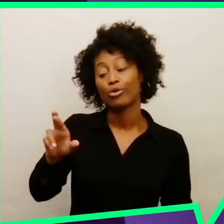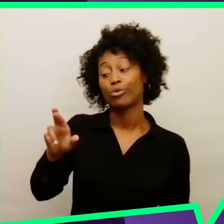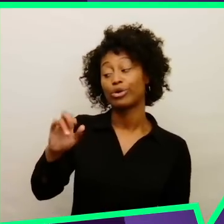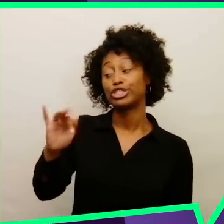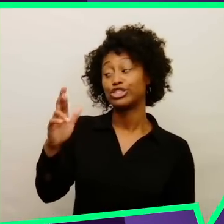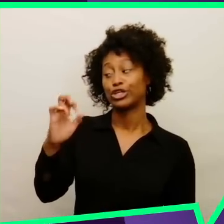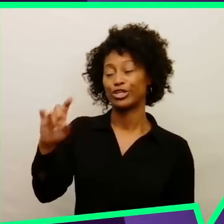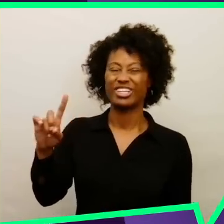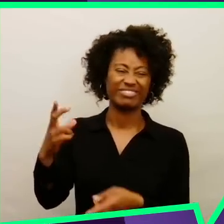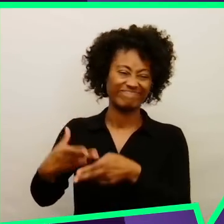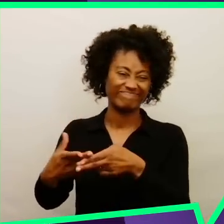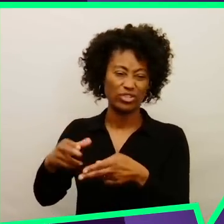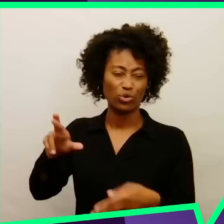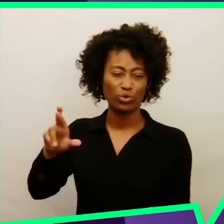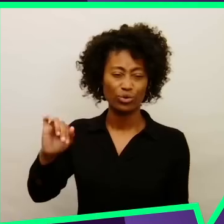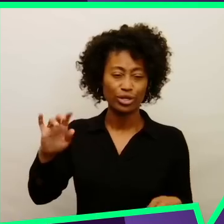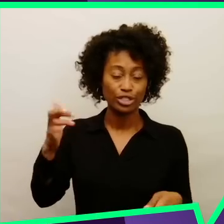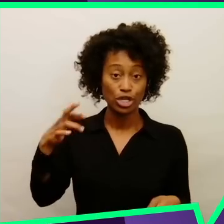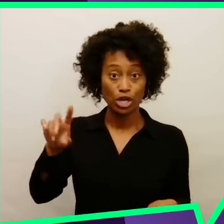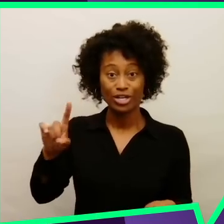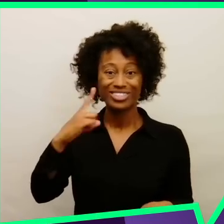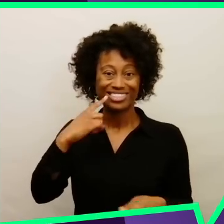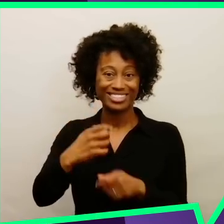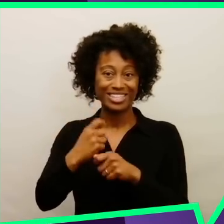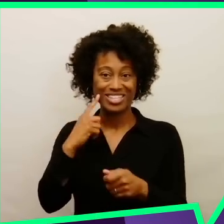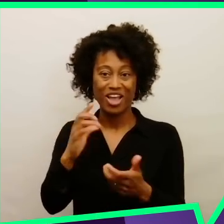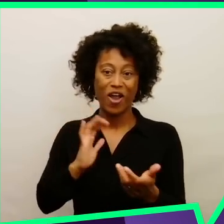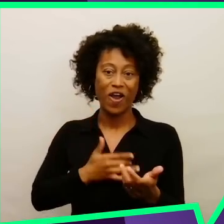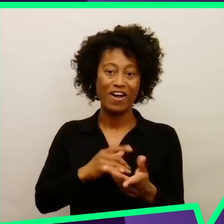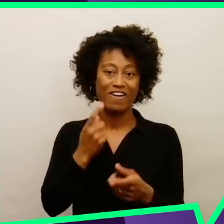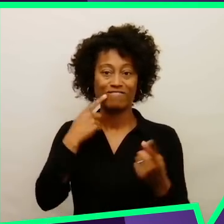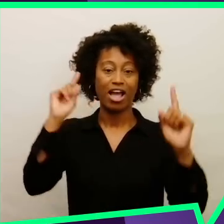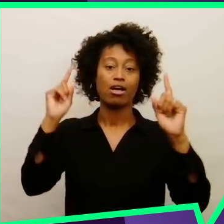Richard is just about to get his way through our final and--